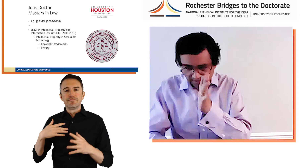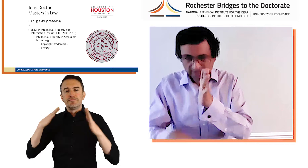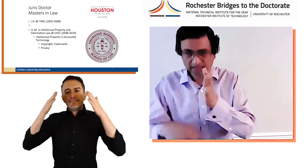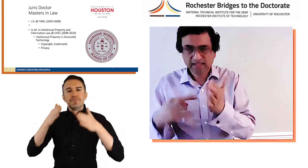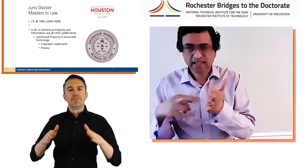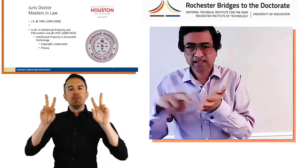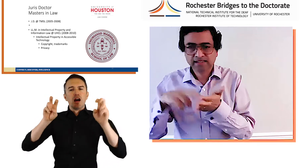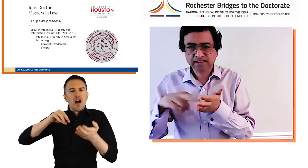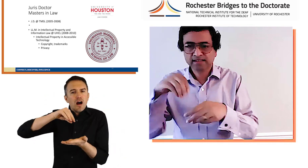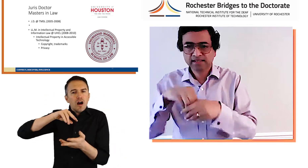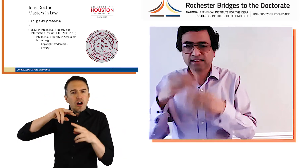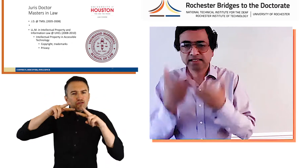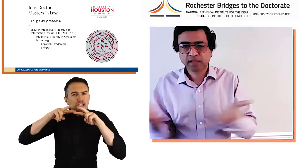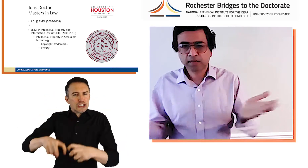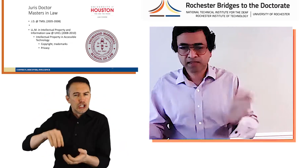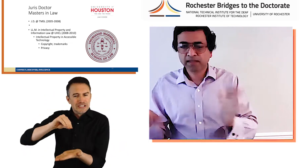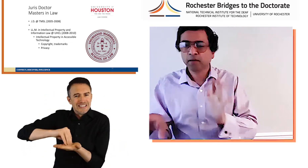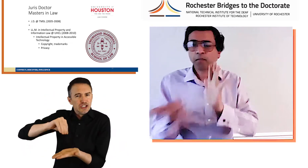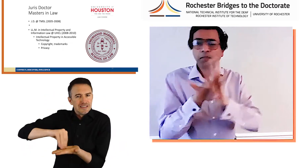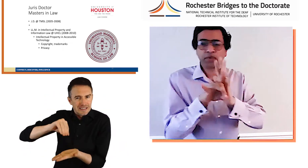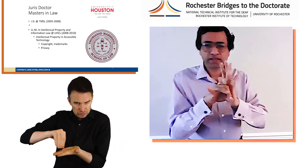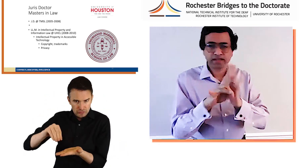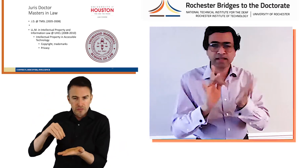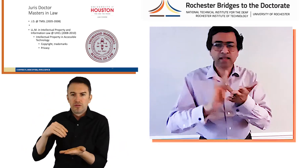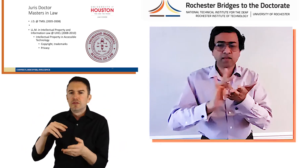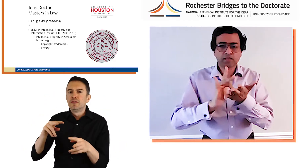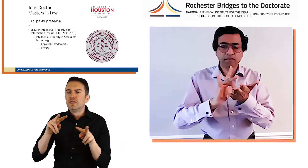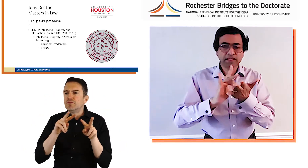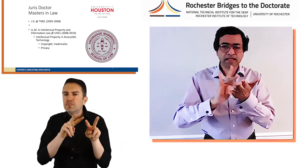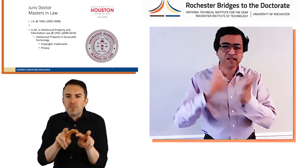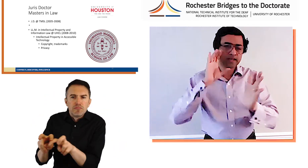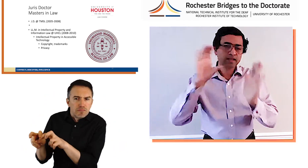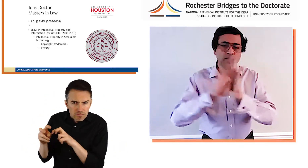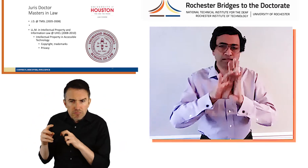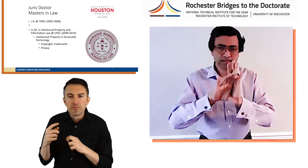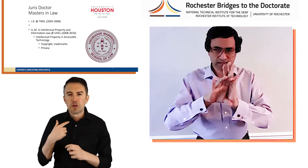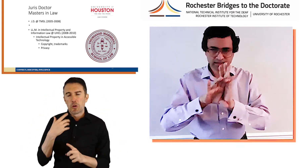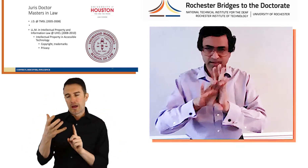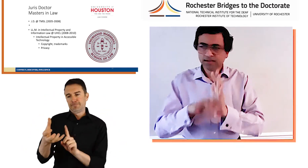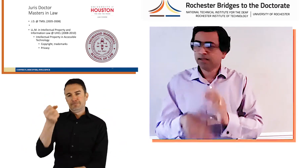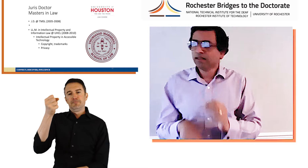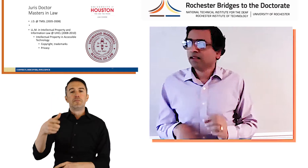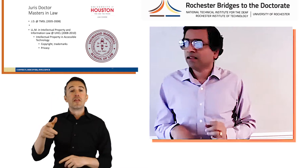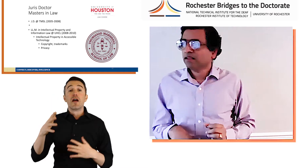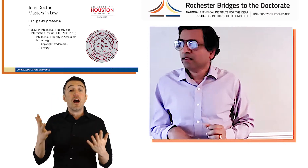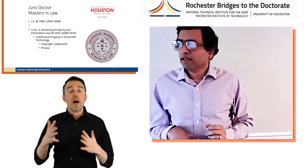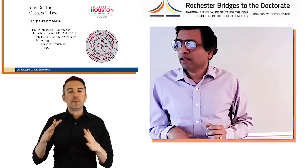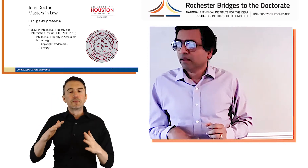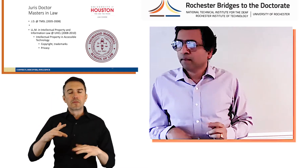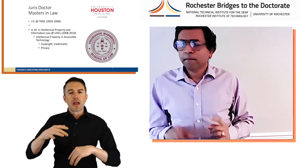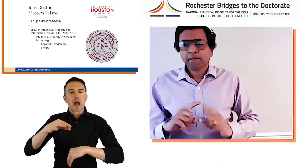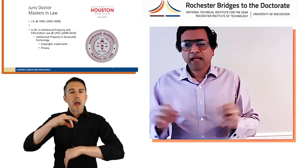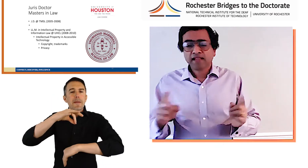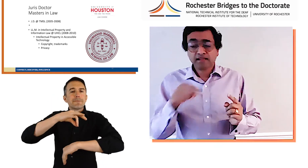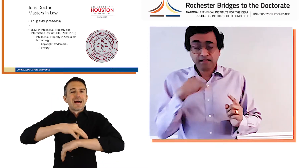researching and focusing on my dissertation. For my dissertation, I had to pick something to focus on, a topic, and I decided